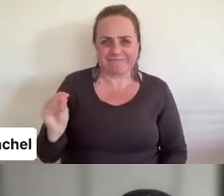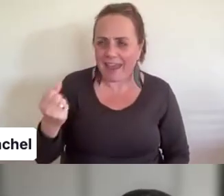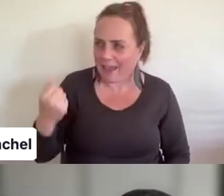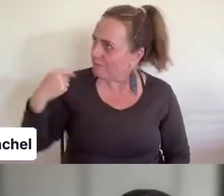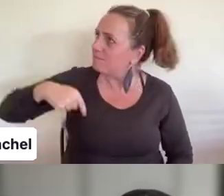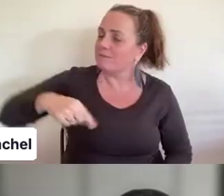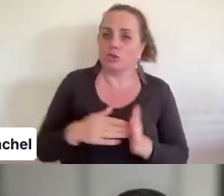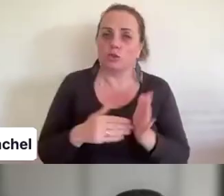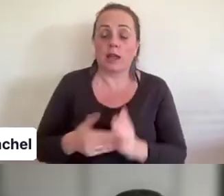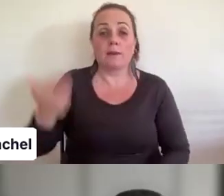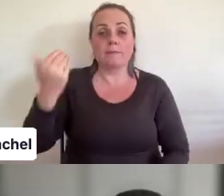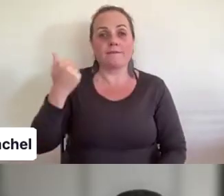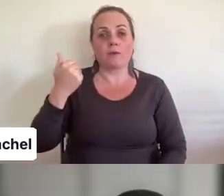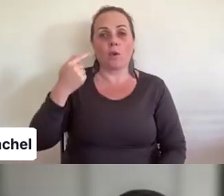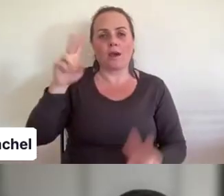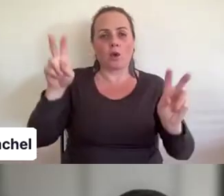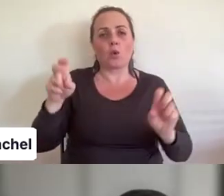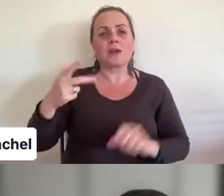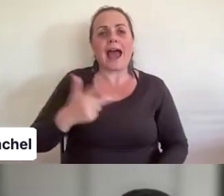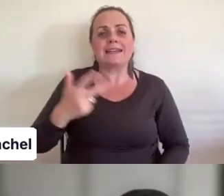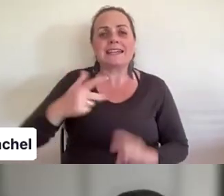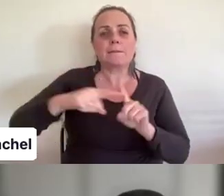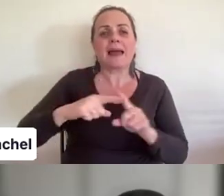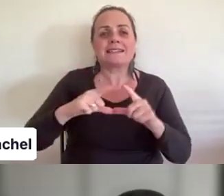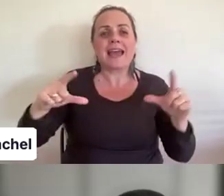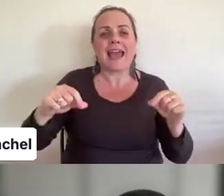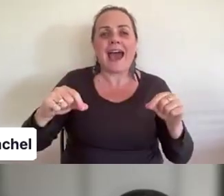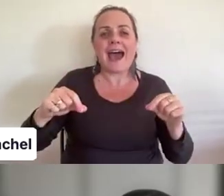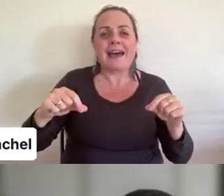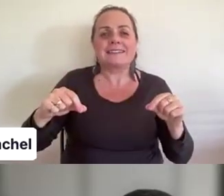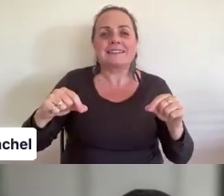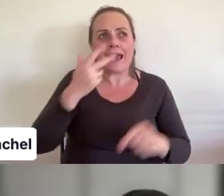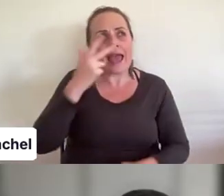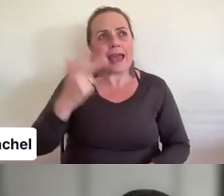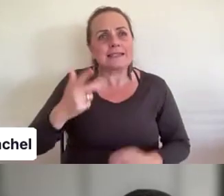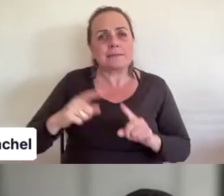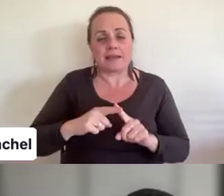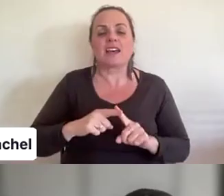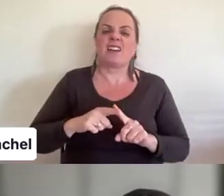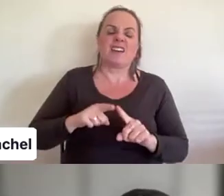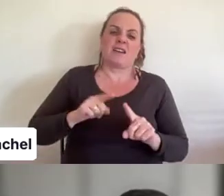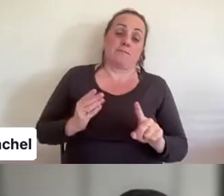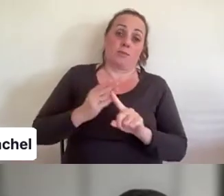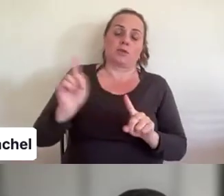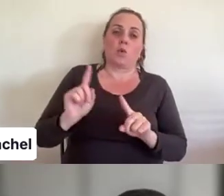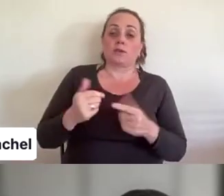the 18+ card. And the main purpose is to provide an ID for anyone who doesn't hold a driver's